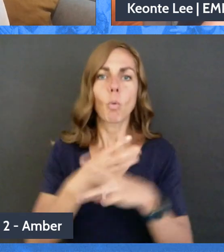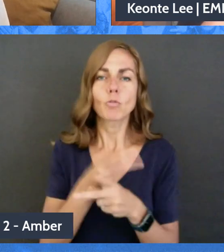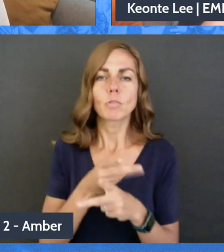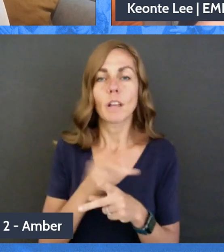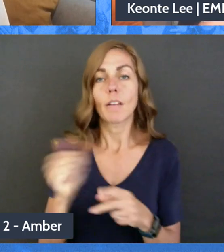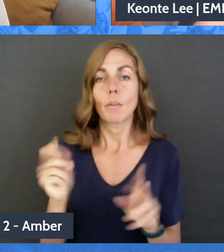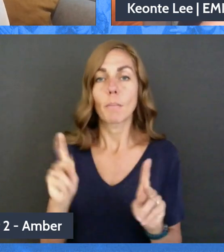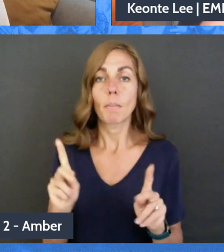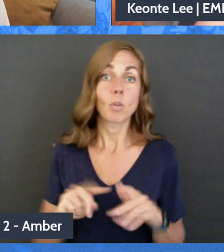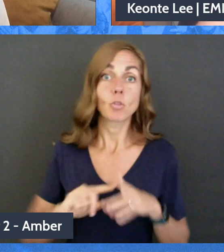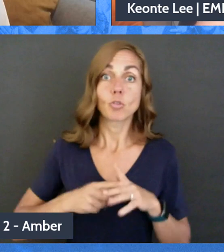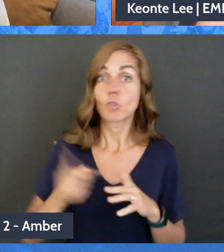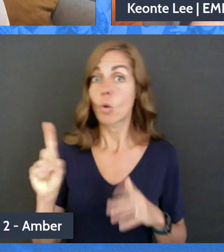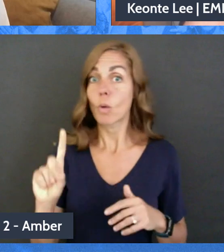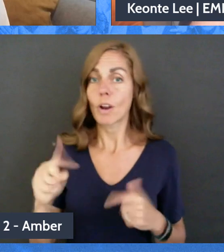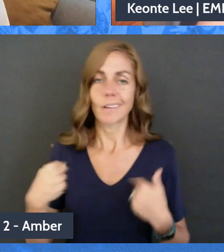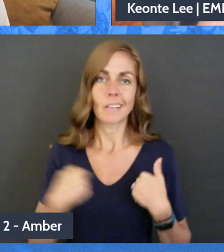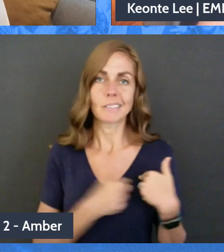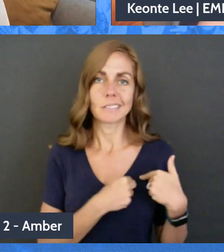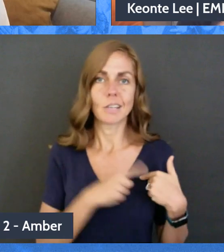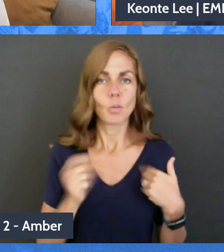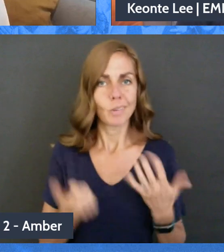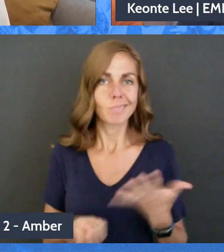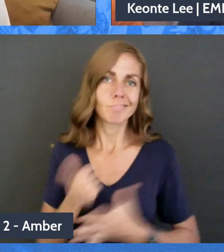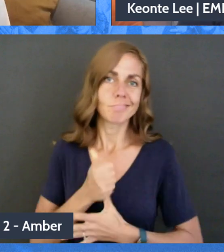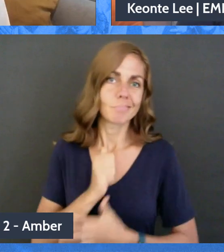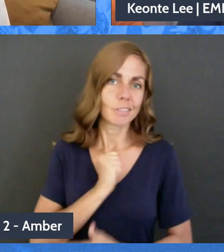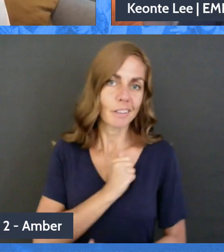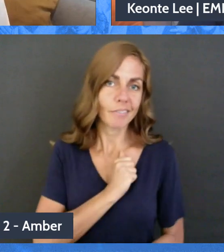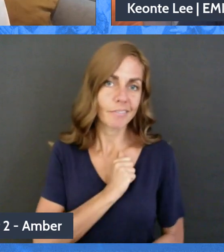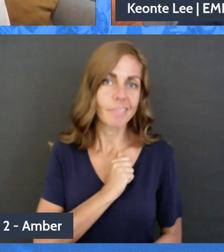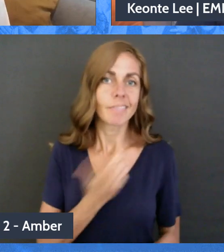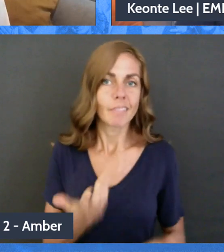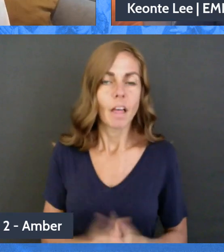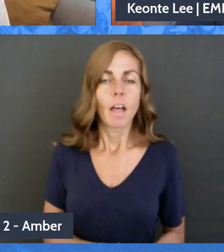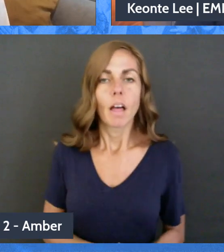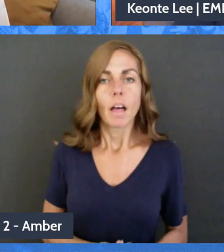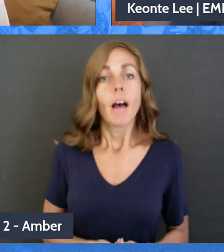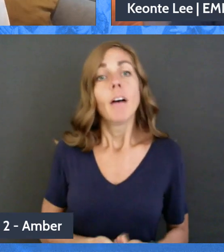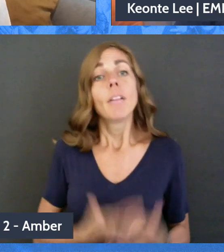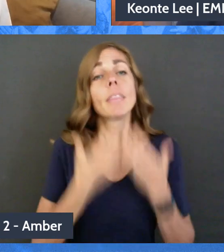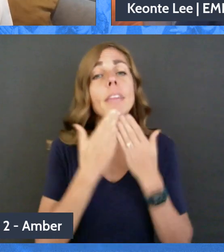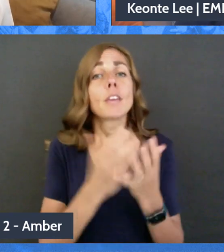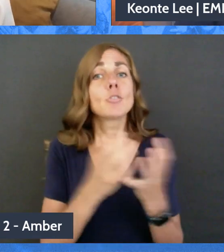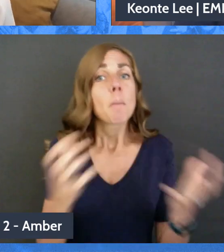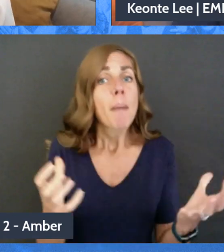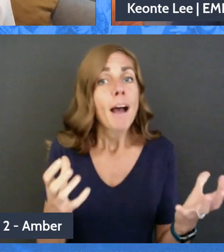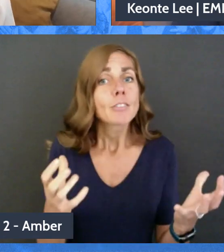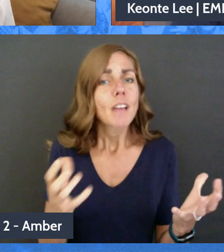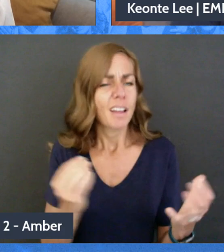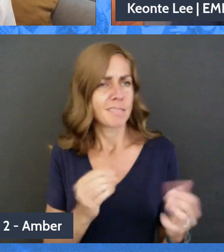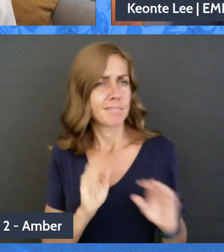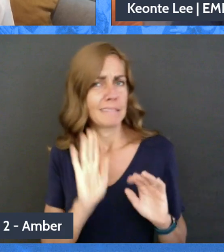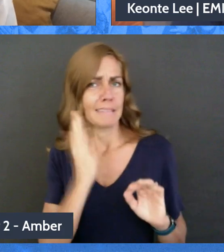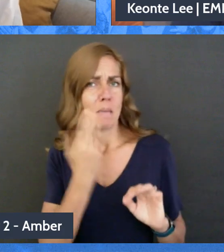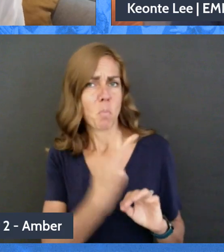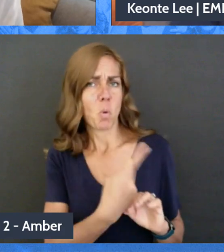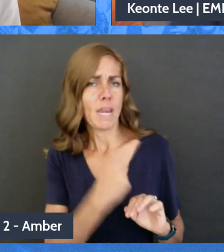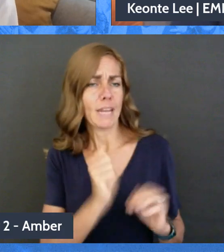because we have to prioritize ourselves. So I just wanna thank you so much and we may need to have a one-on-one later offline. Yes (chuckles).